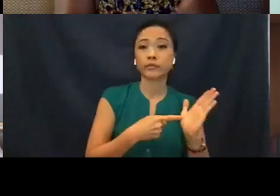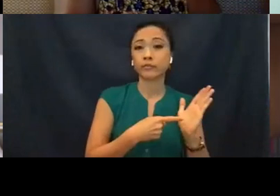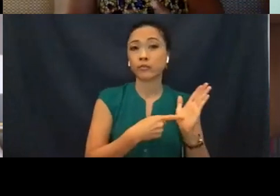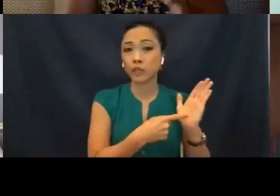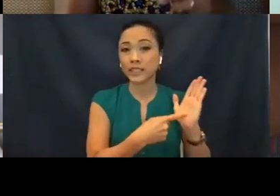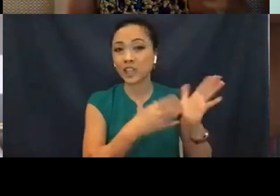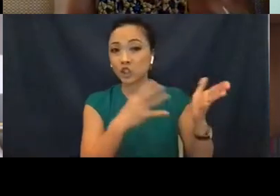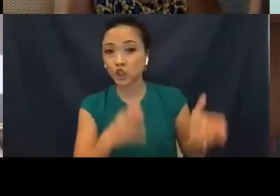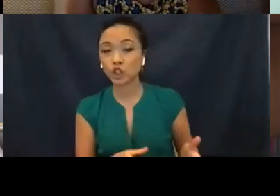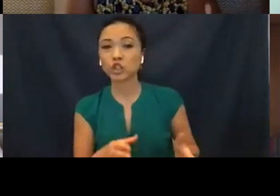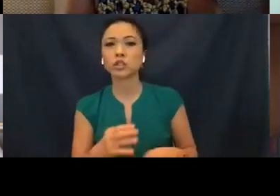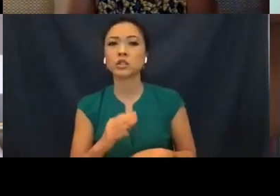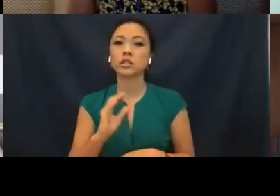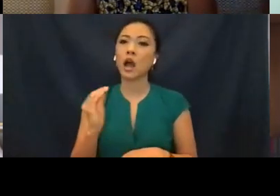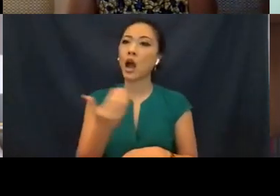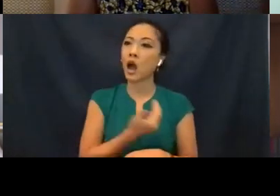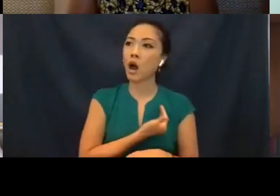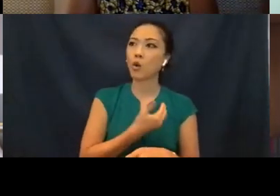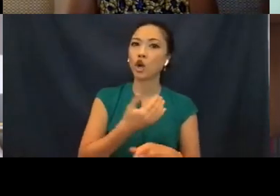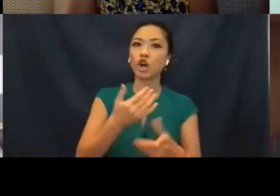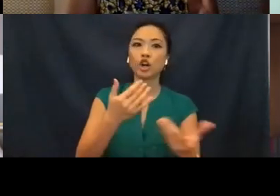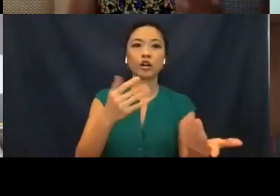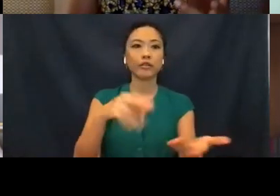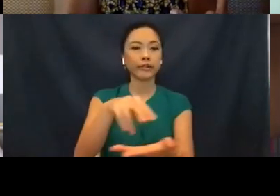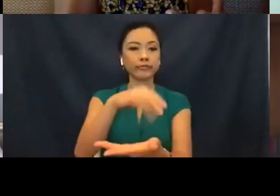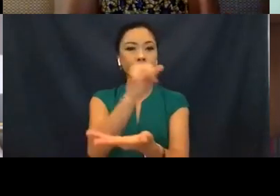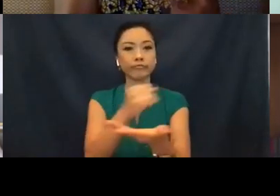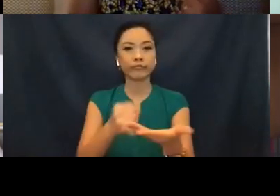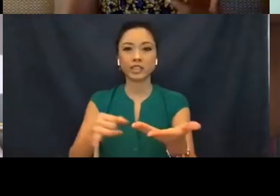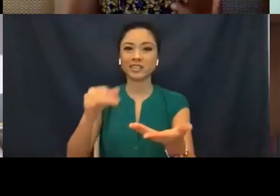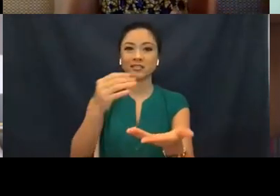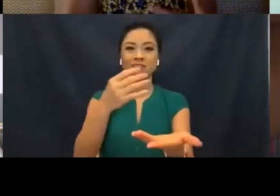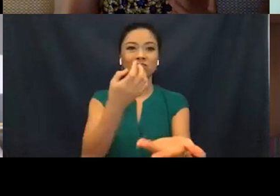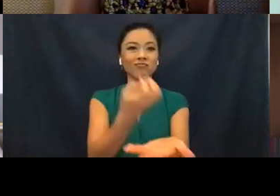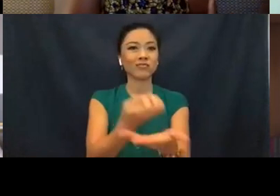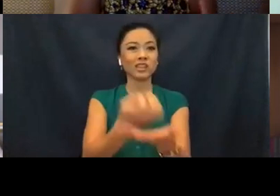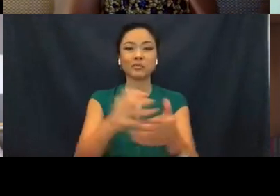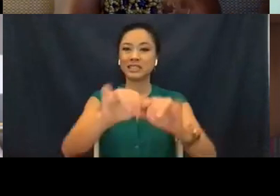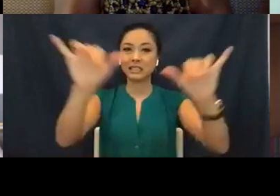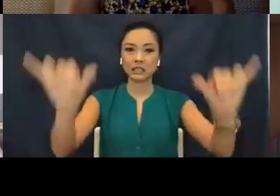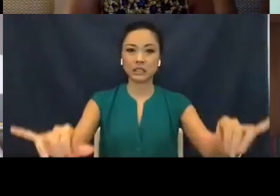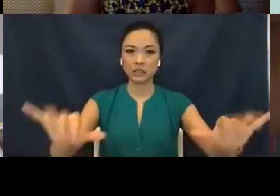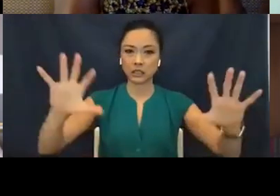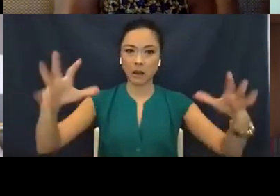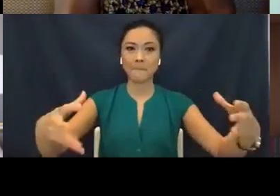a get well process and have to get to the work of healing and getting right with